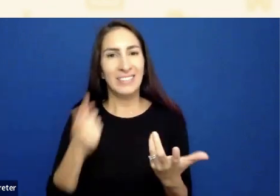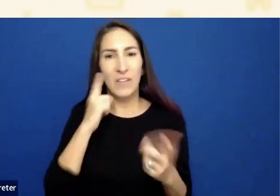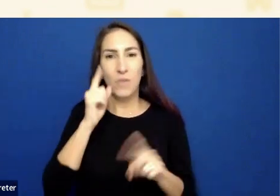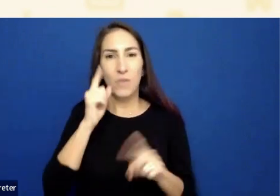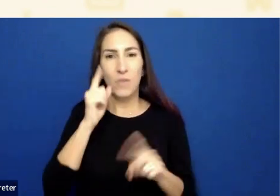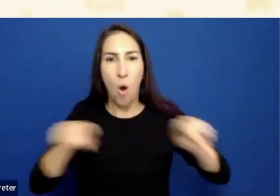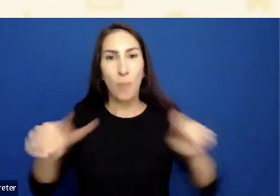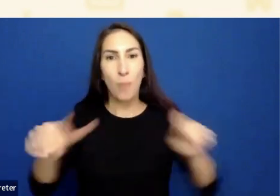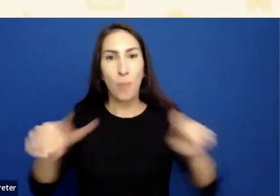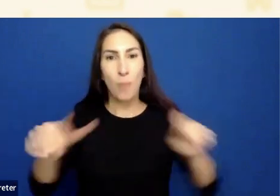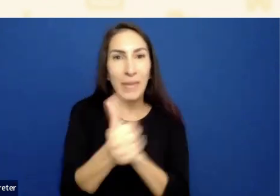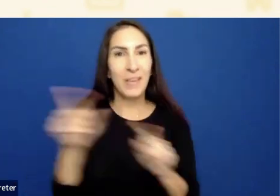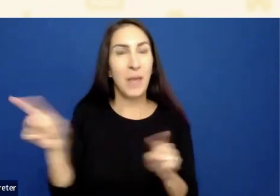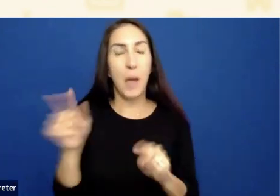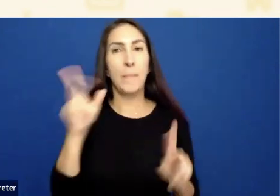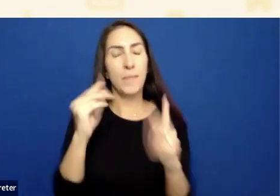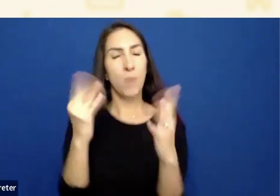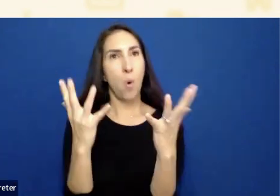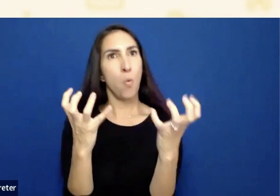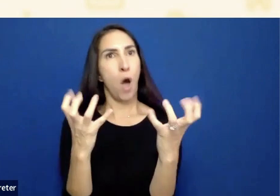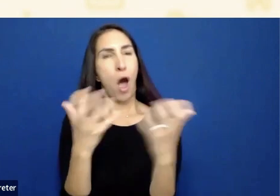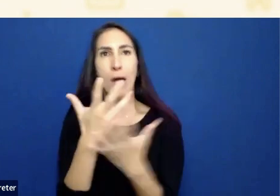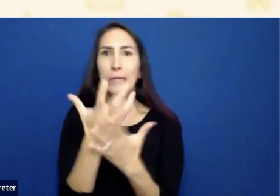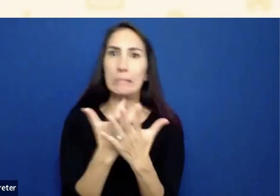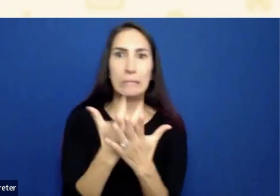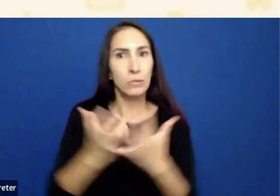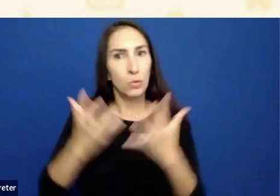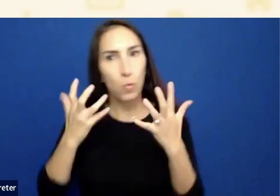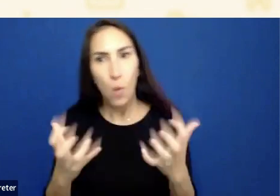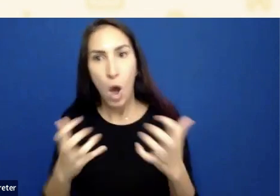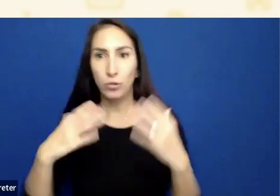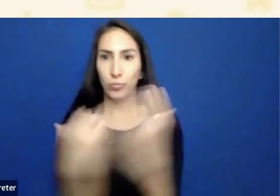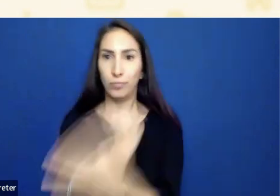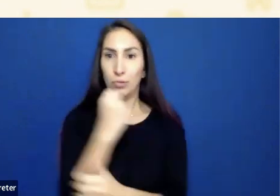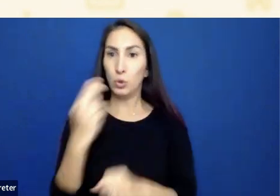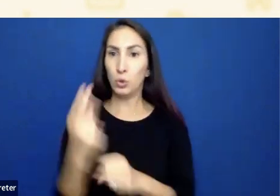to use WordPress, and that includes folks with disabilities